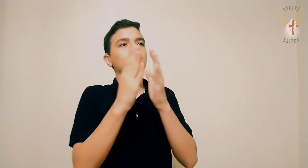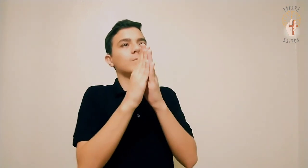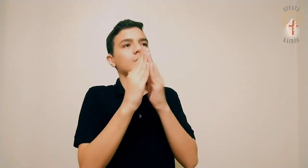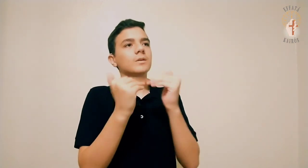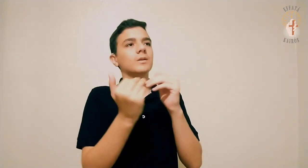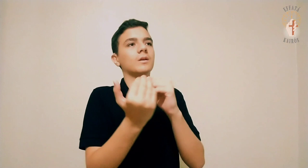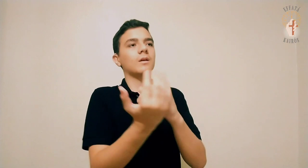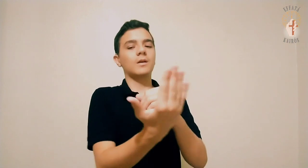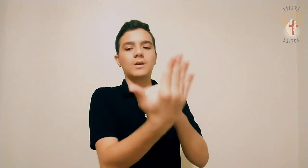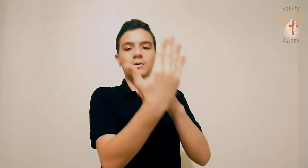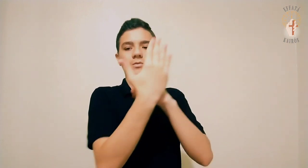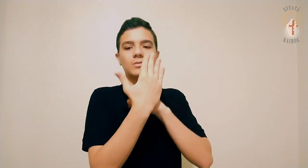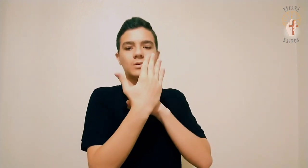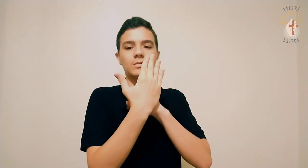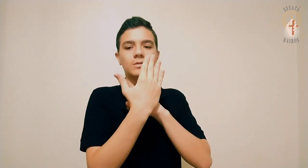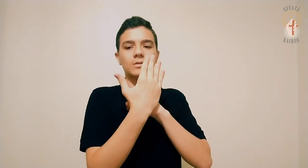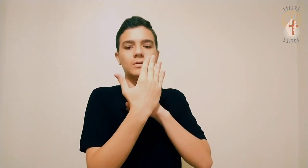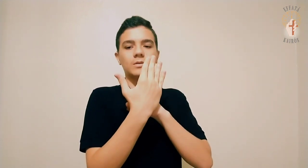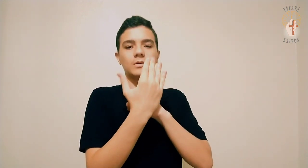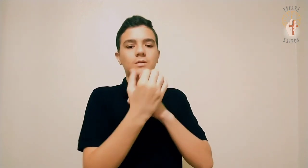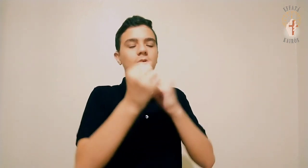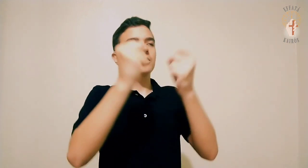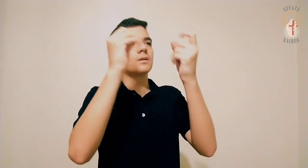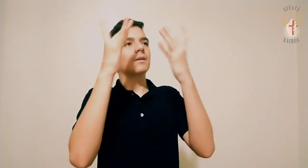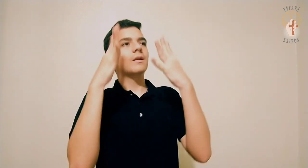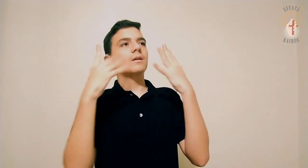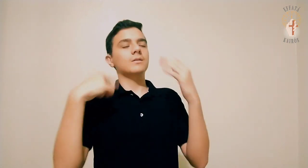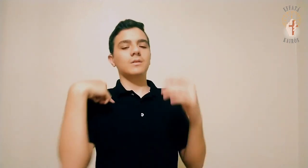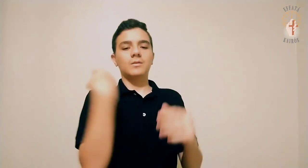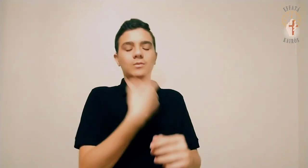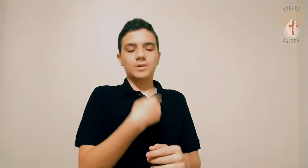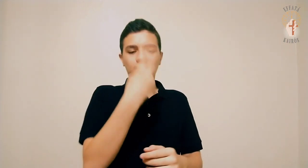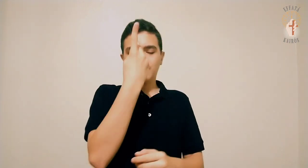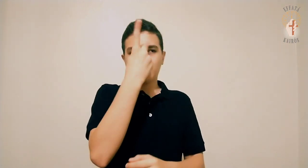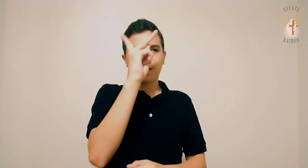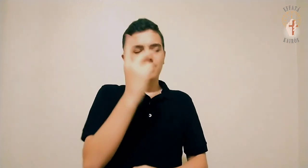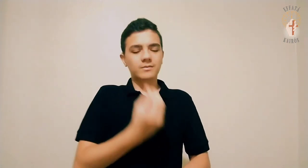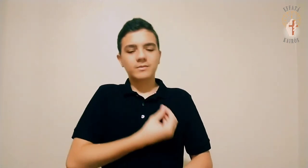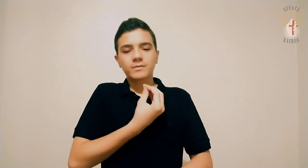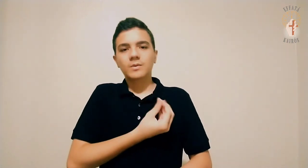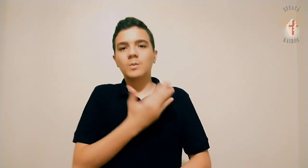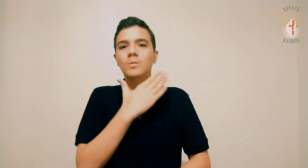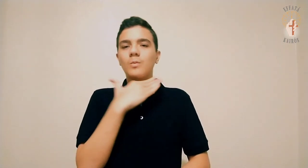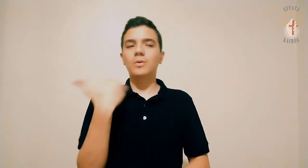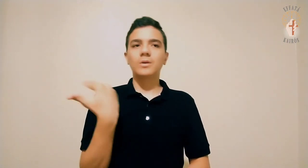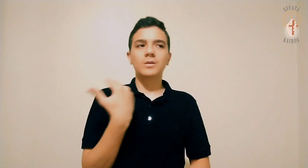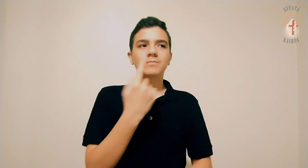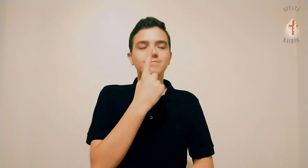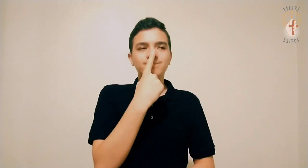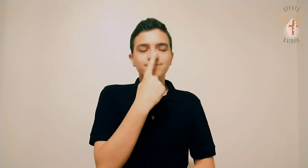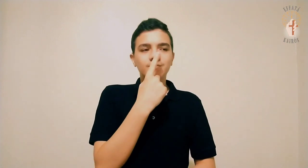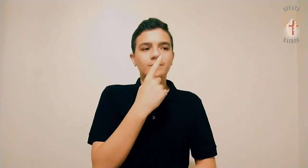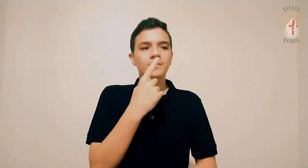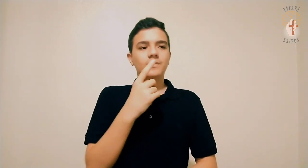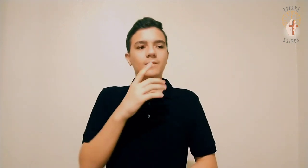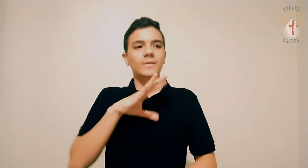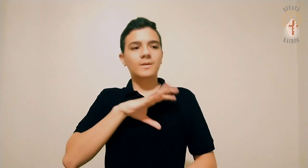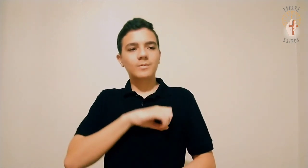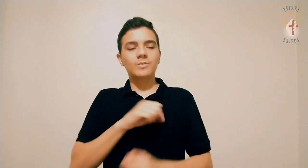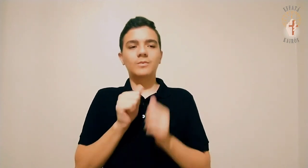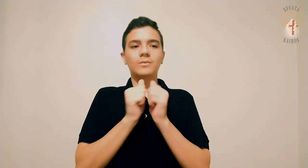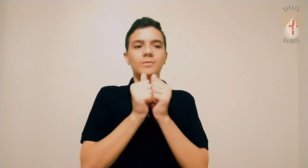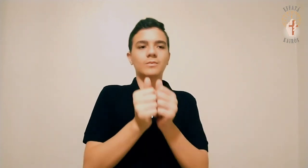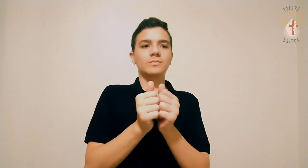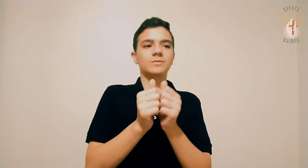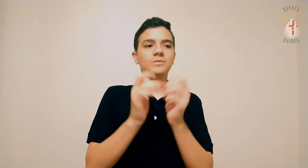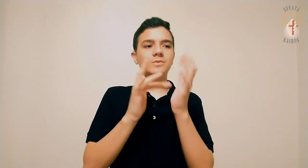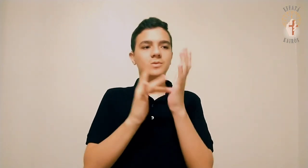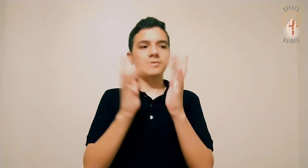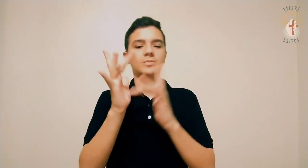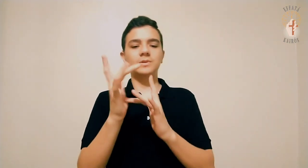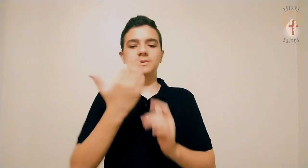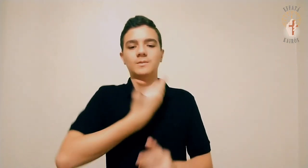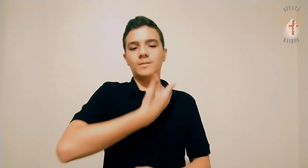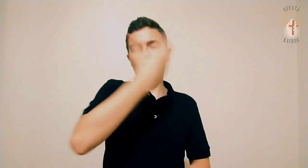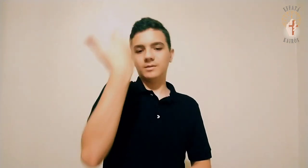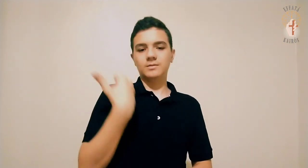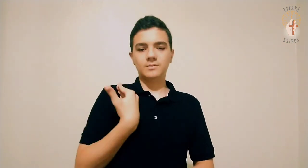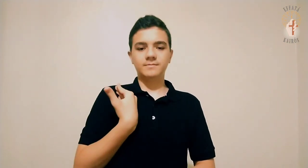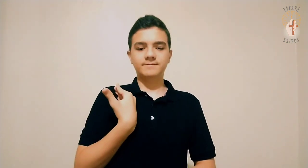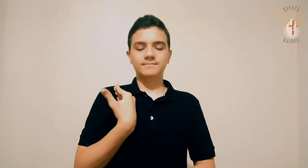and imply the grace to live and die in the love of Jesus and Mary.